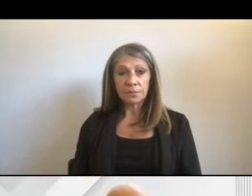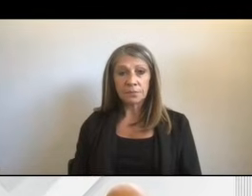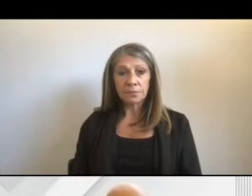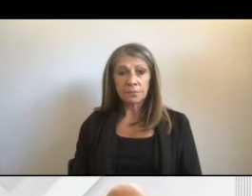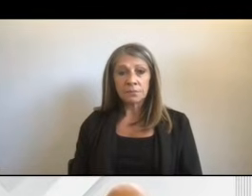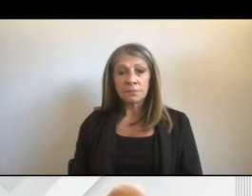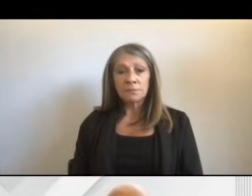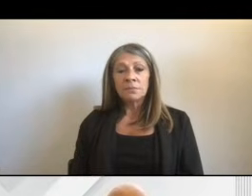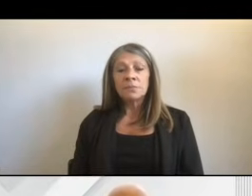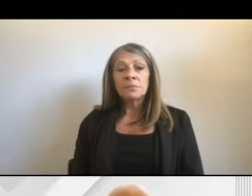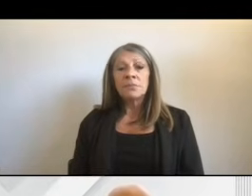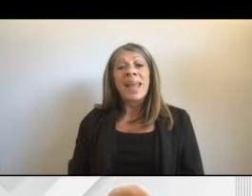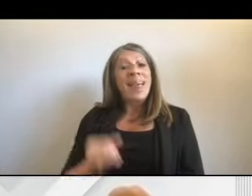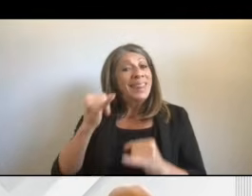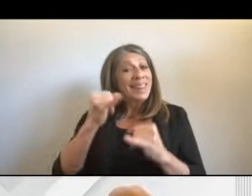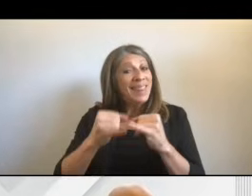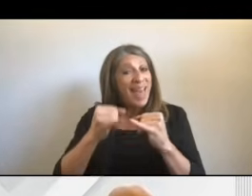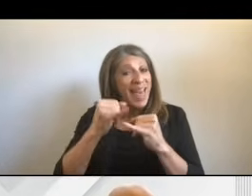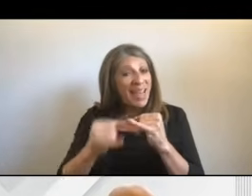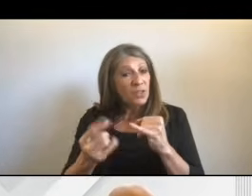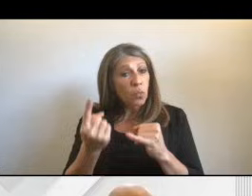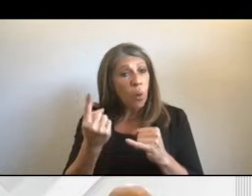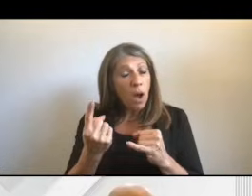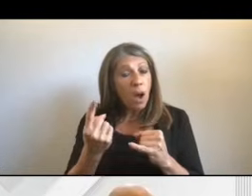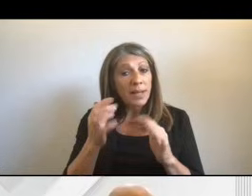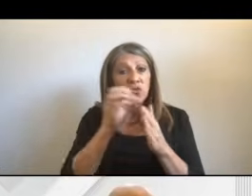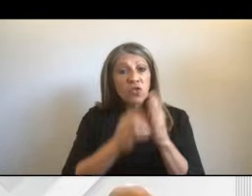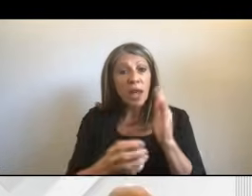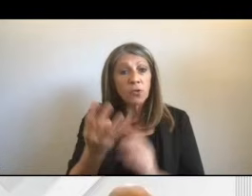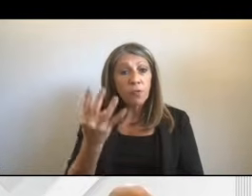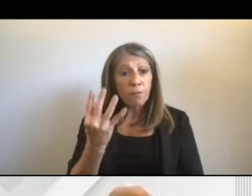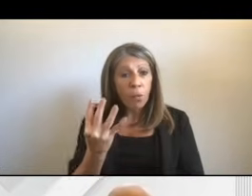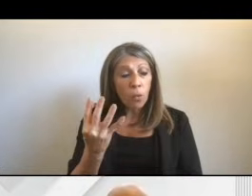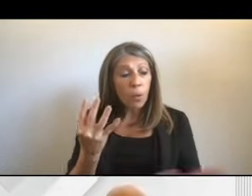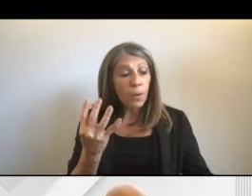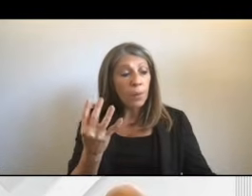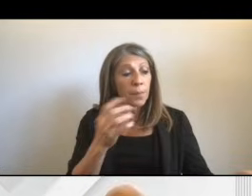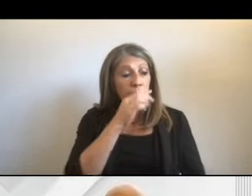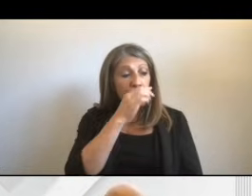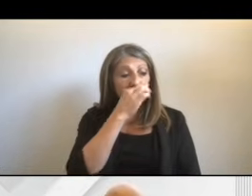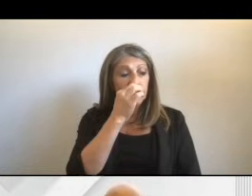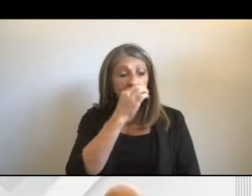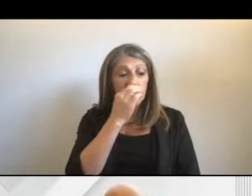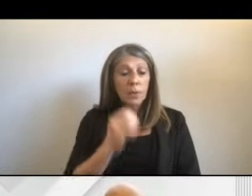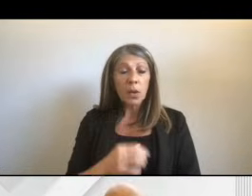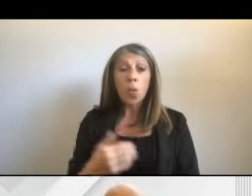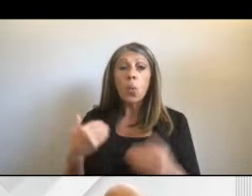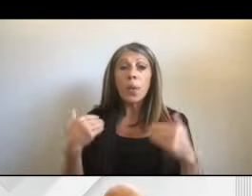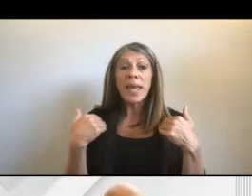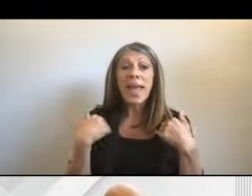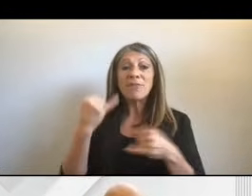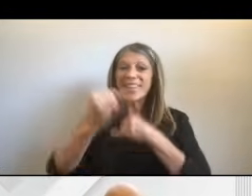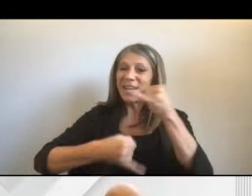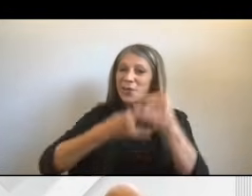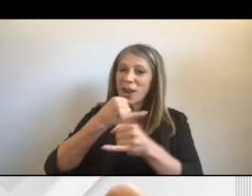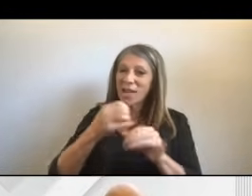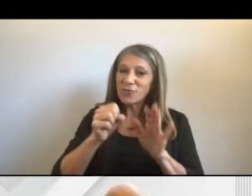And last but not least in chapter 4, we have the international symbol of accessibility.